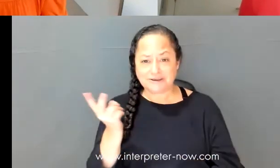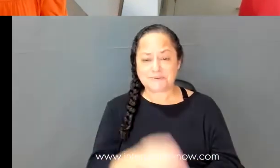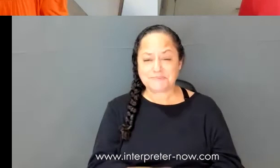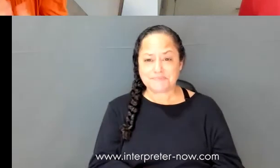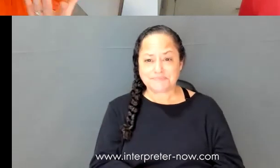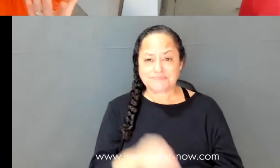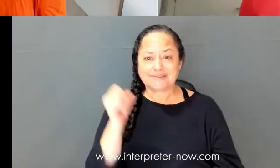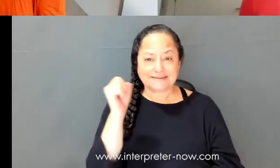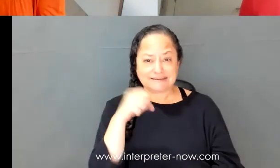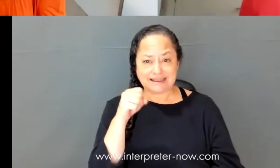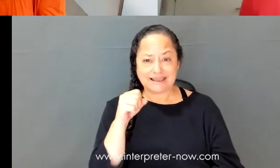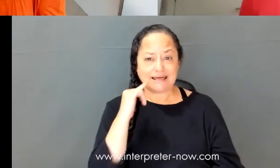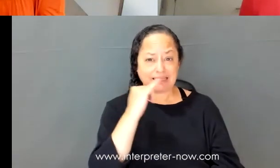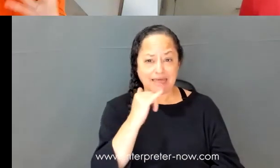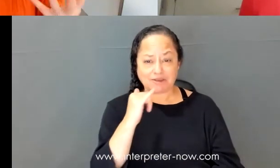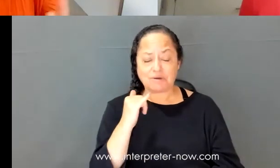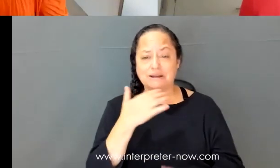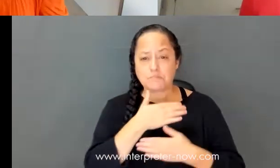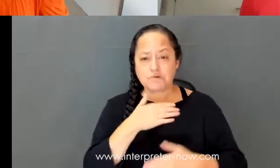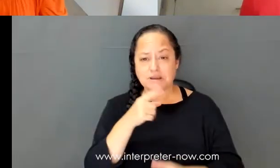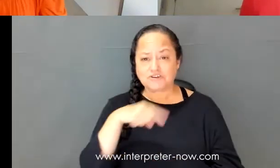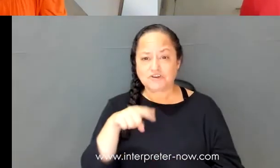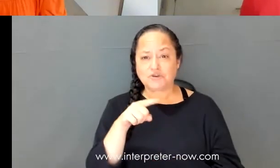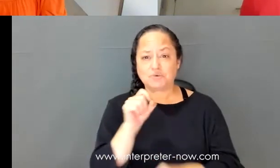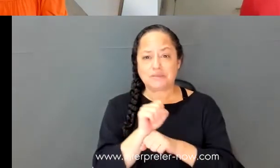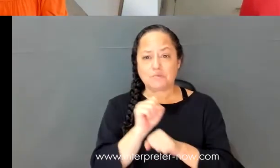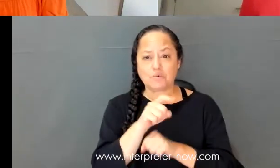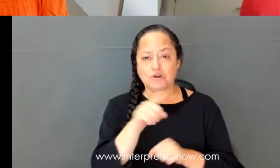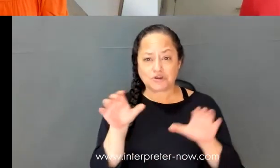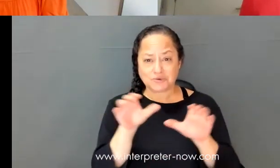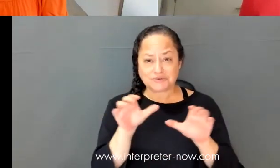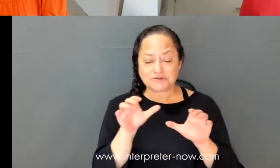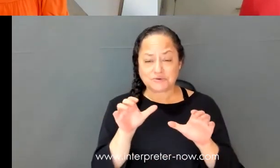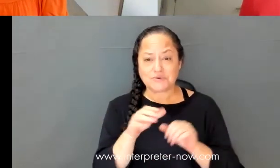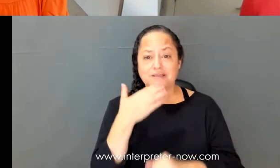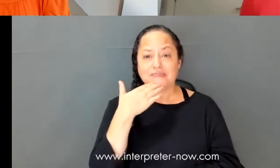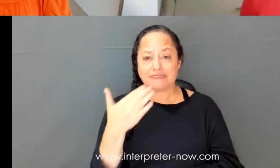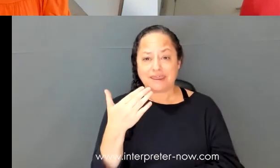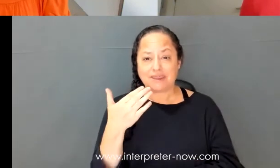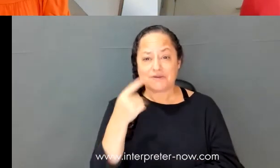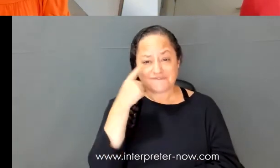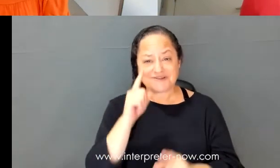Likewise, I appreciate you so much and all the work that you do. Thank you for the conversation. Thank you.